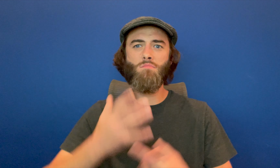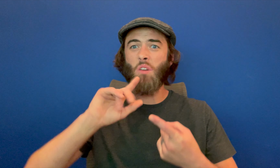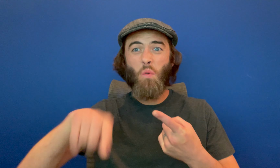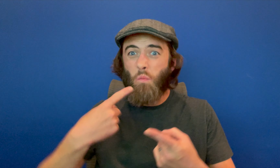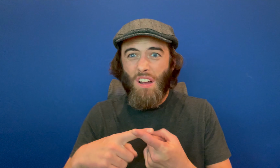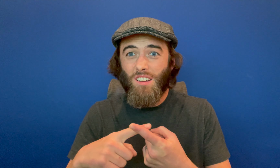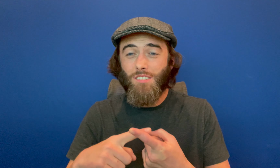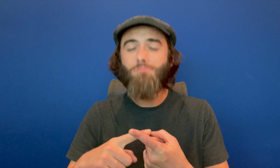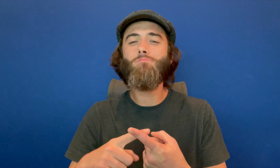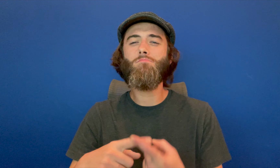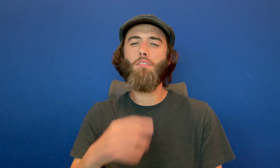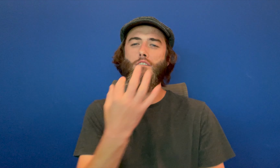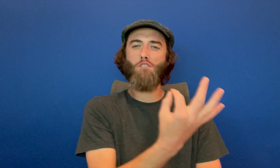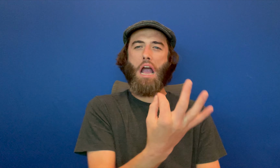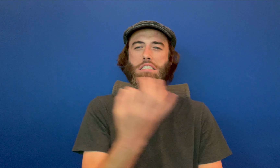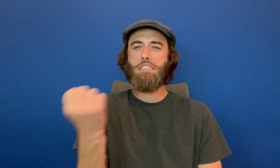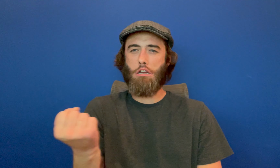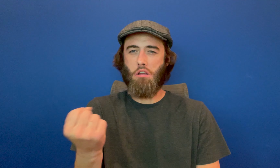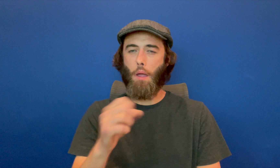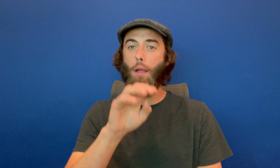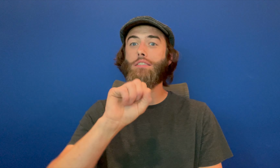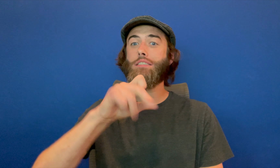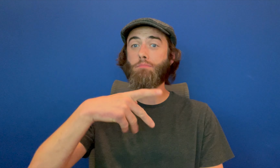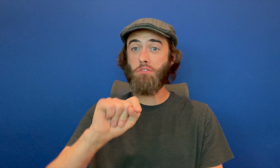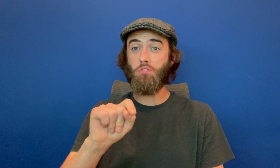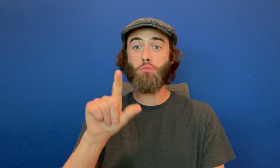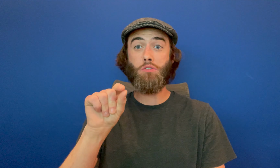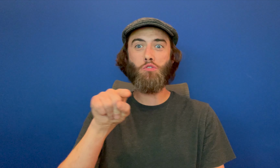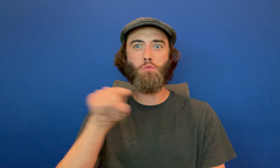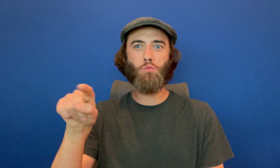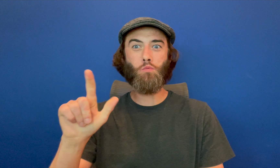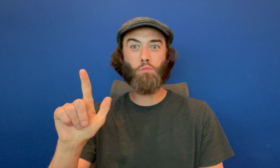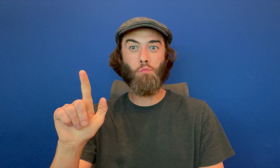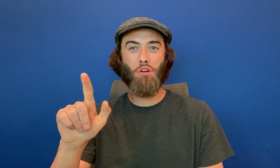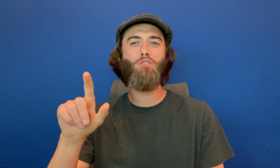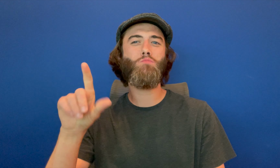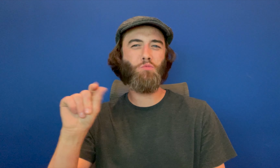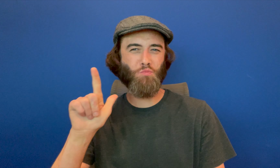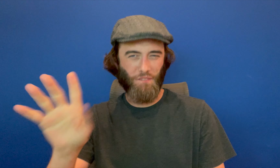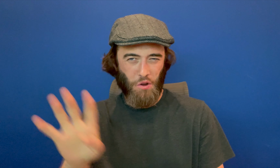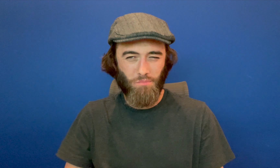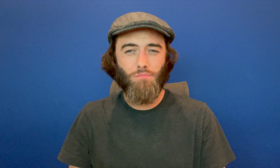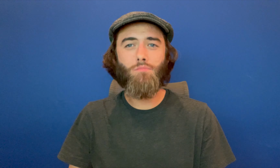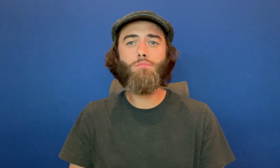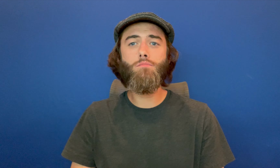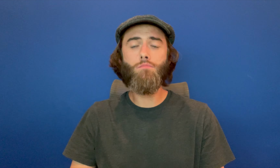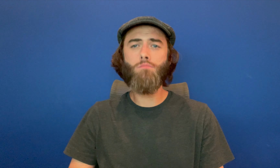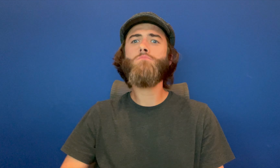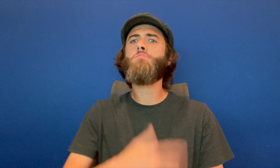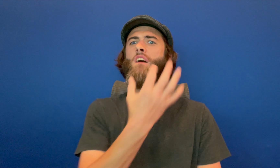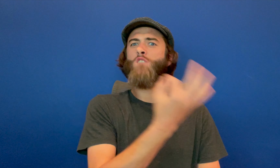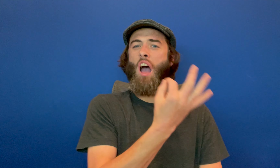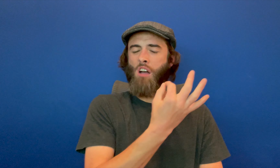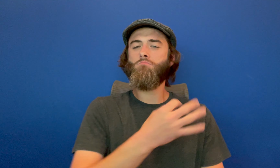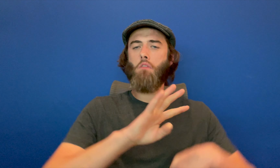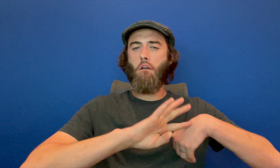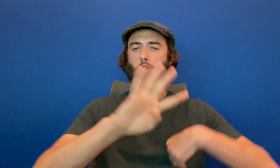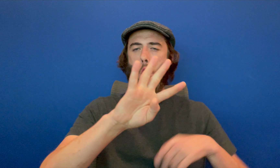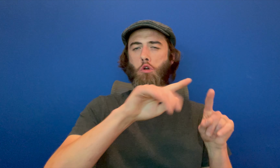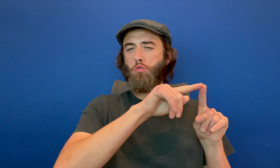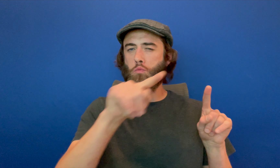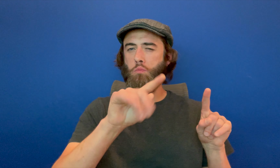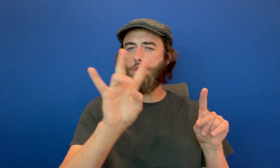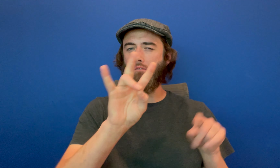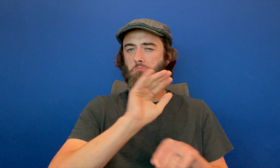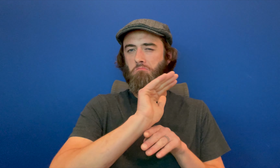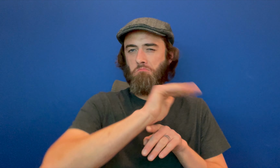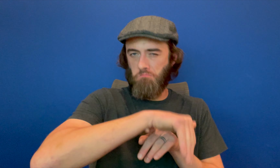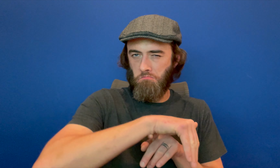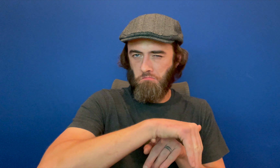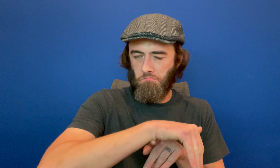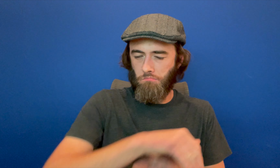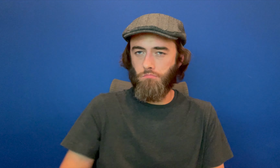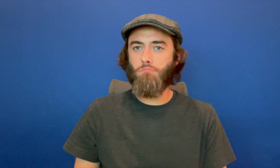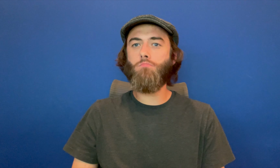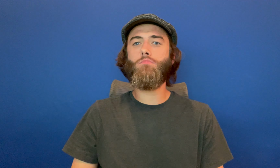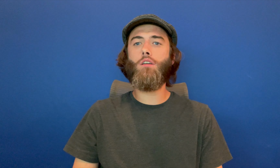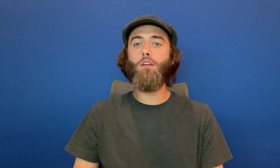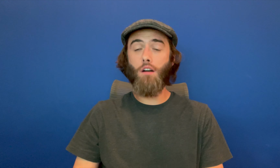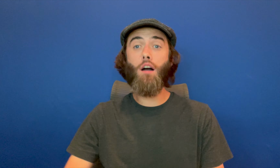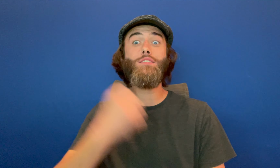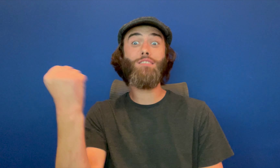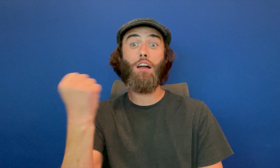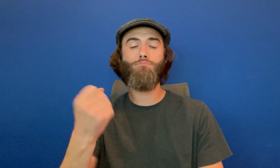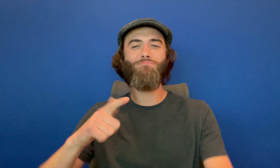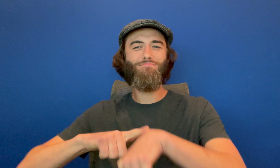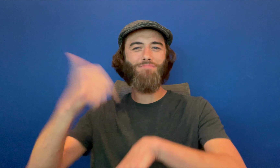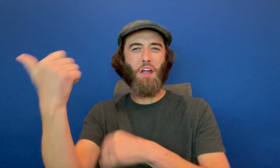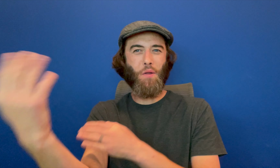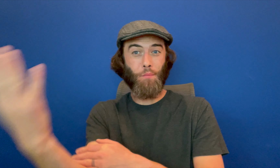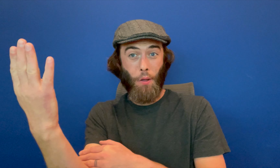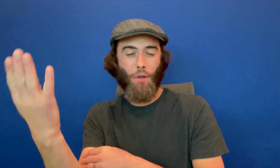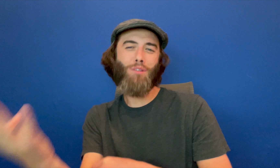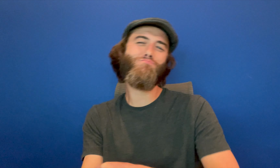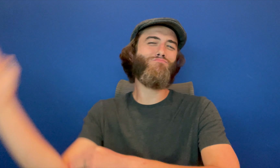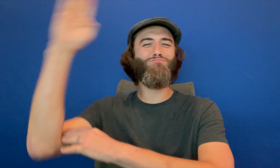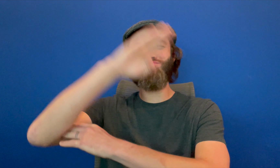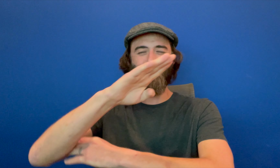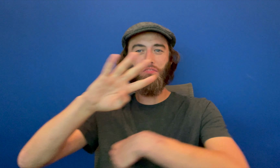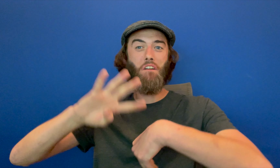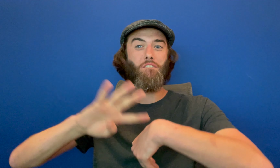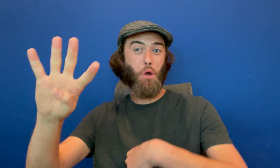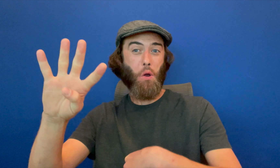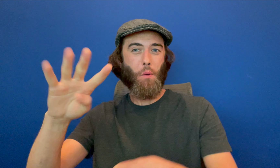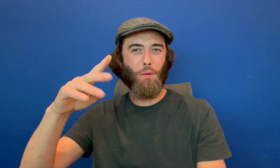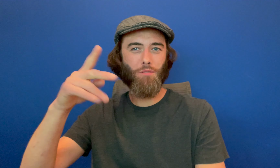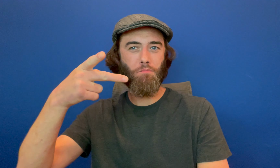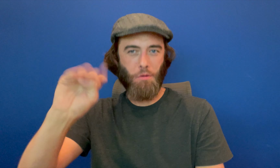It will happen on Friday, Sept. 20 4-7PM through Saturday, Sept 21 10AM-4PM.